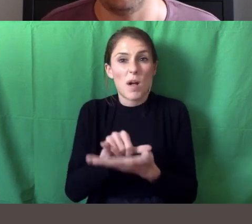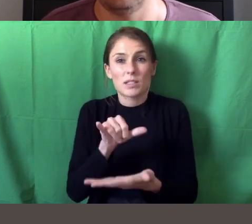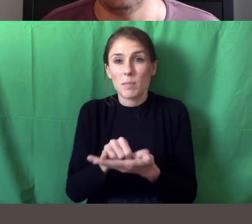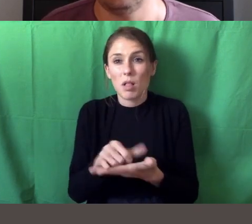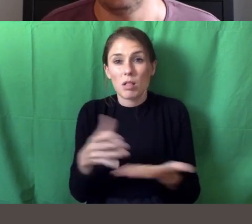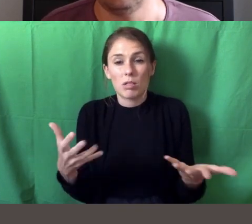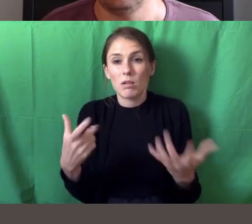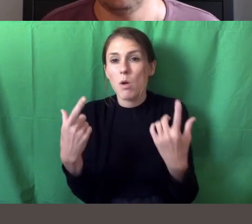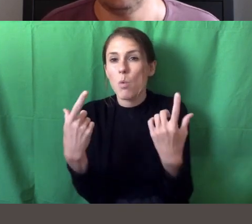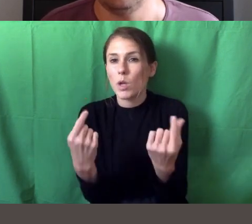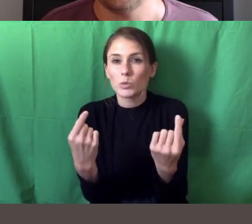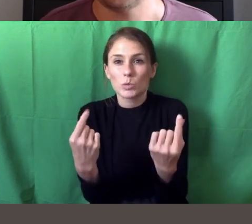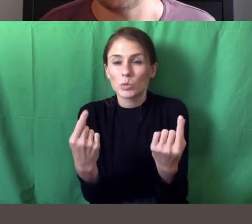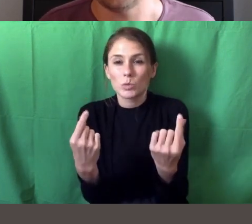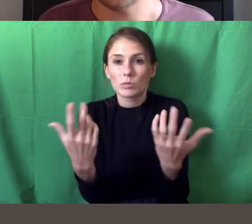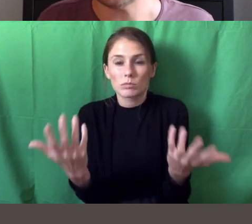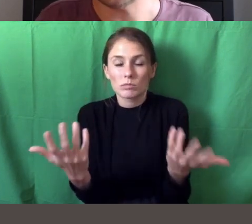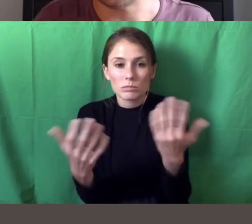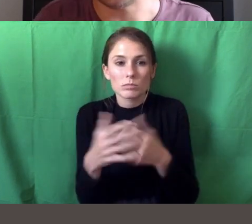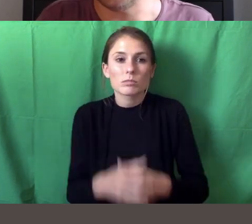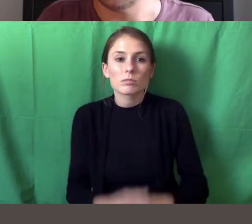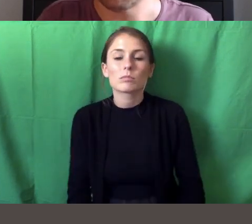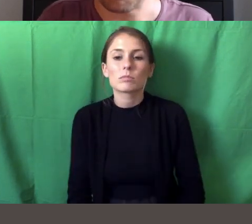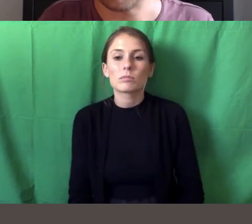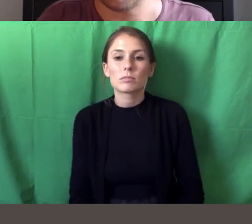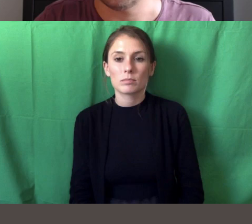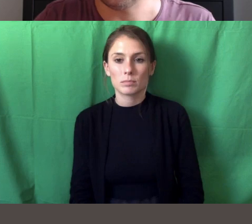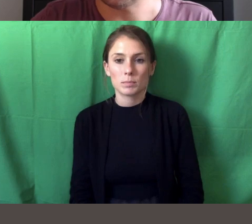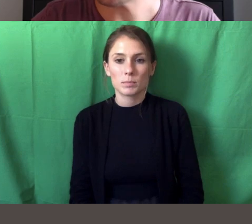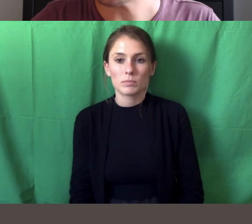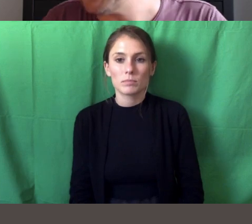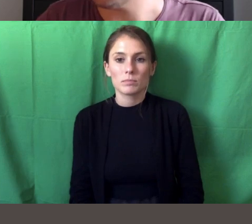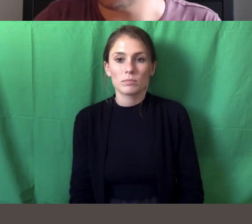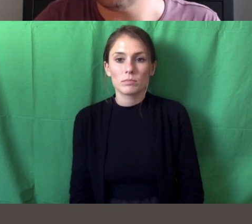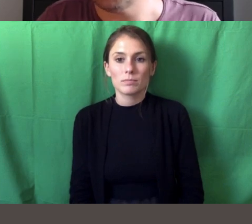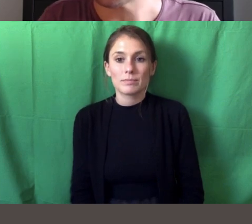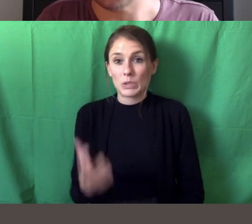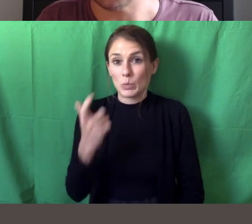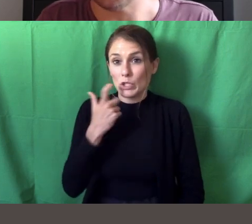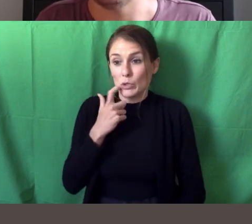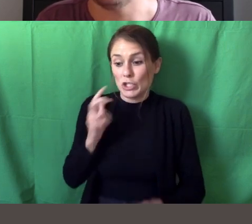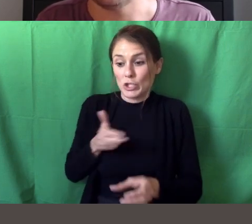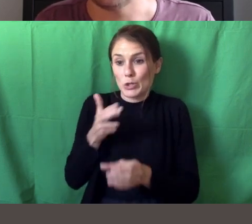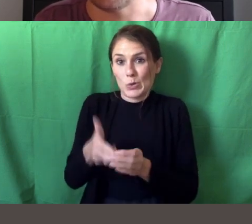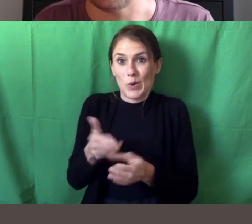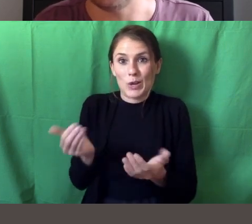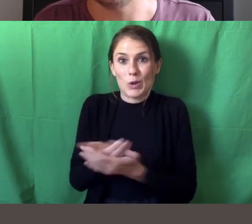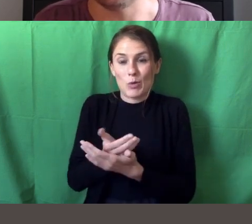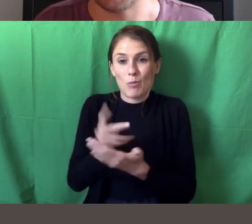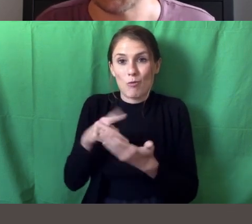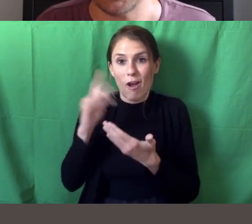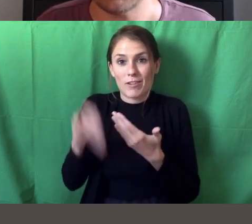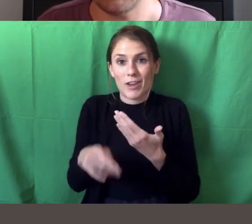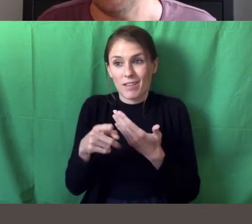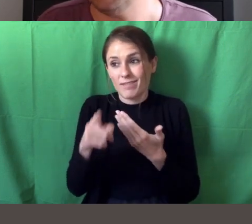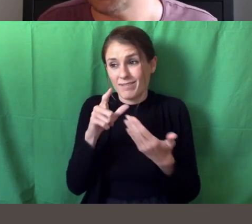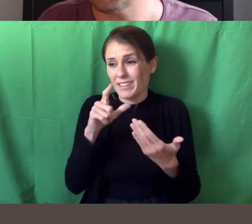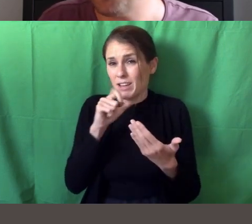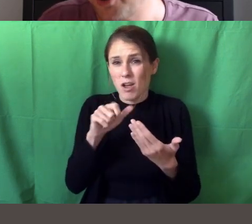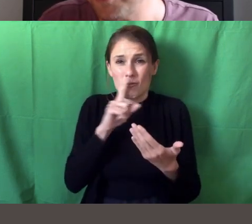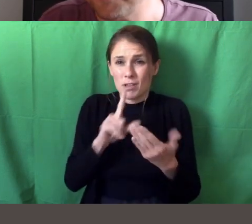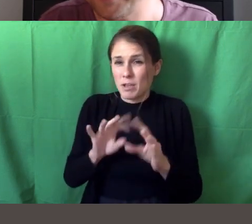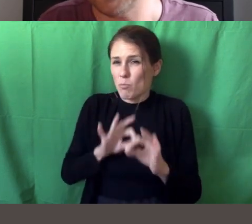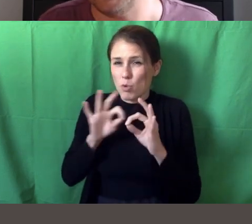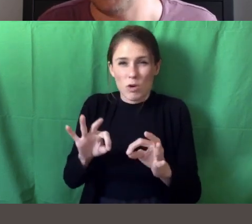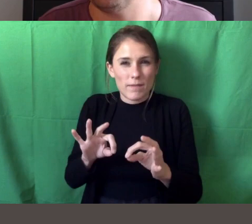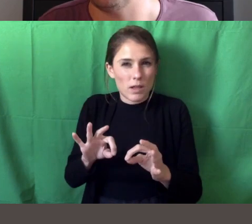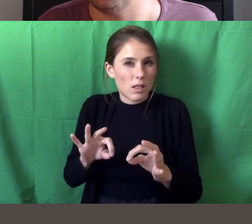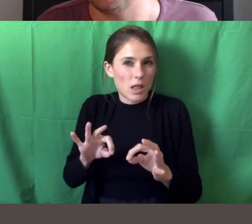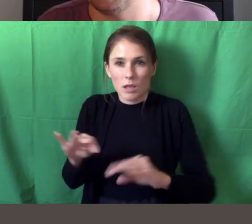were very hard or impossible. So what do you do when you just join a new project and you're